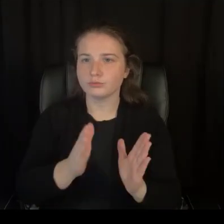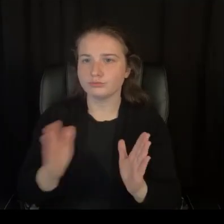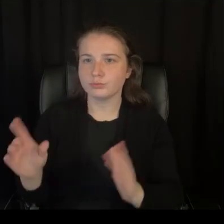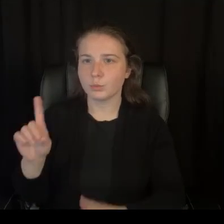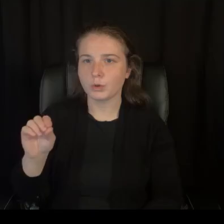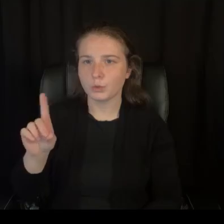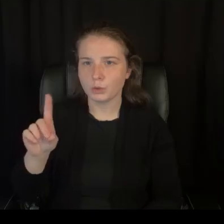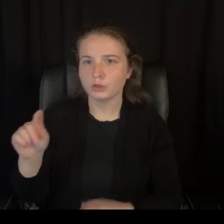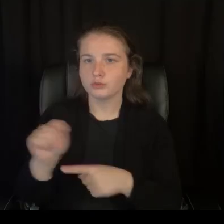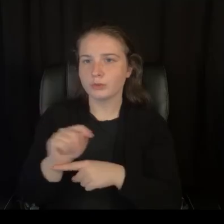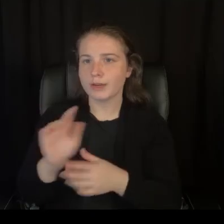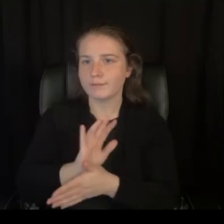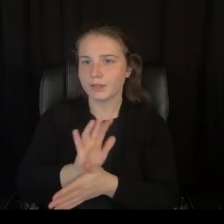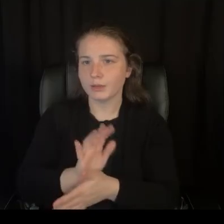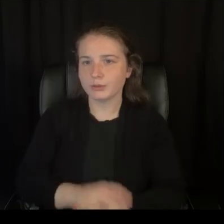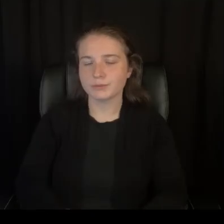Transportation 101 training videos.